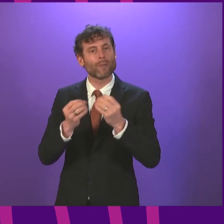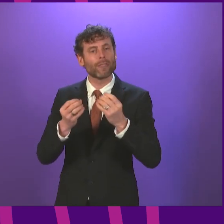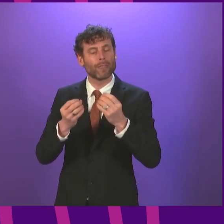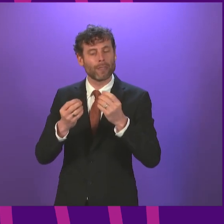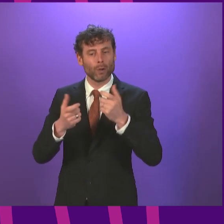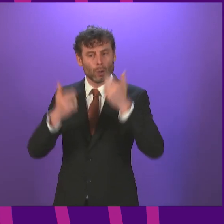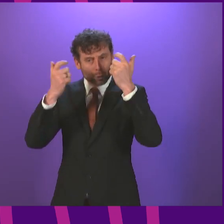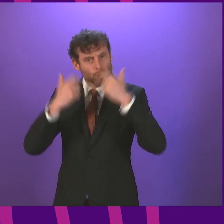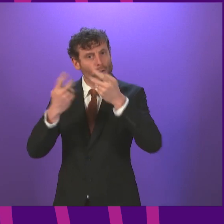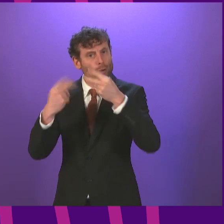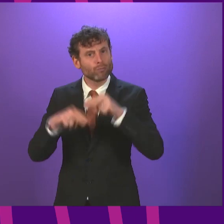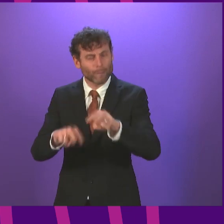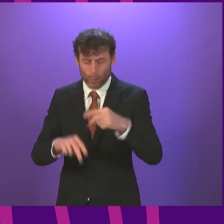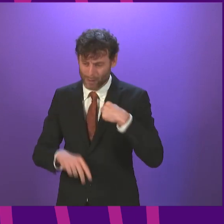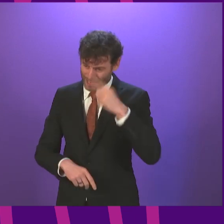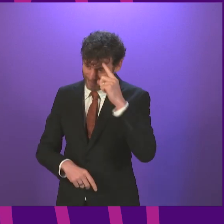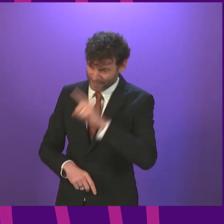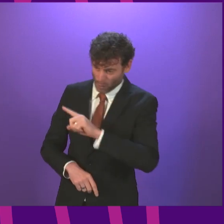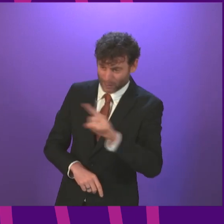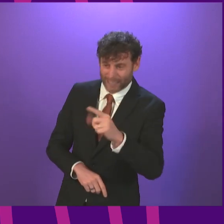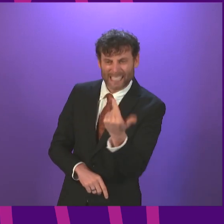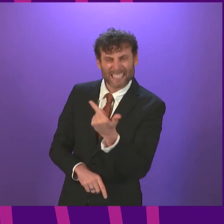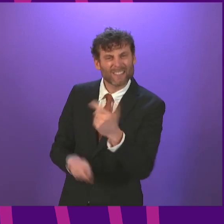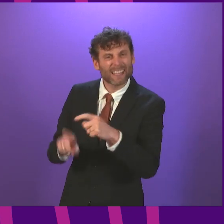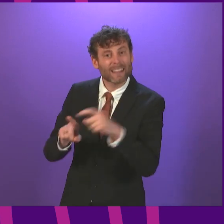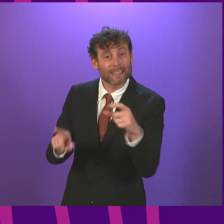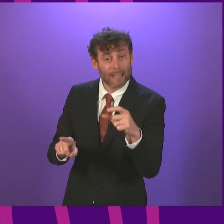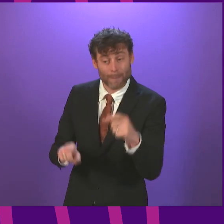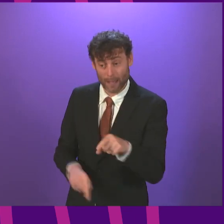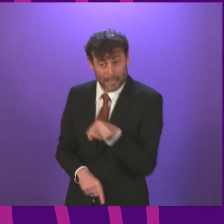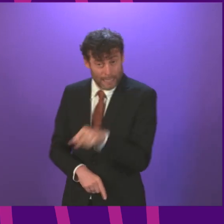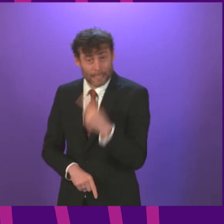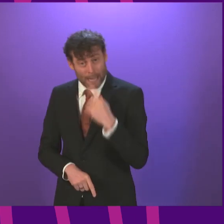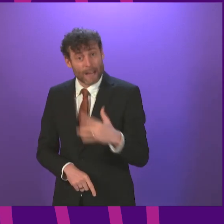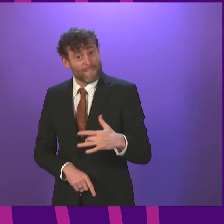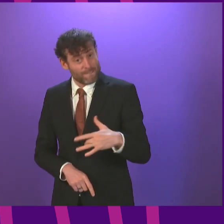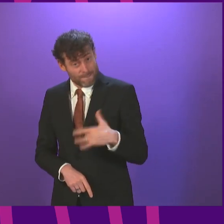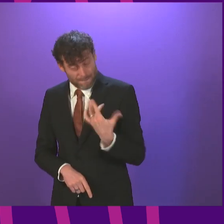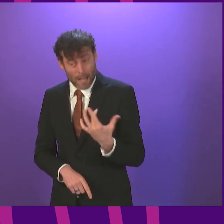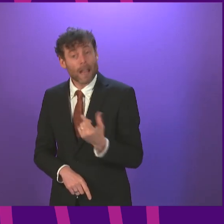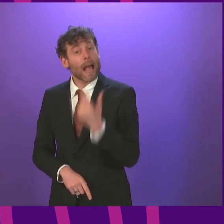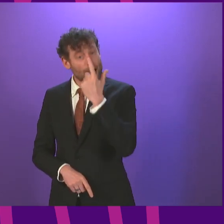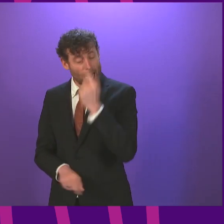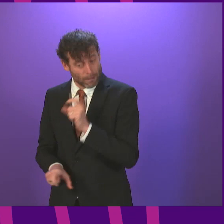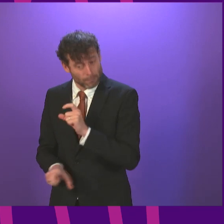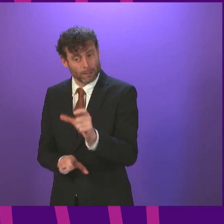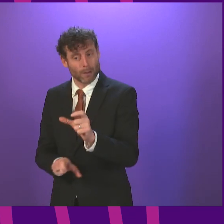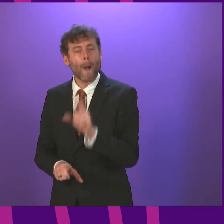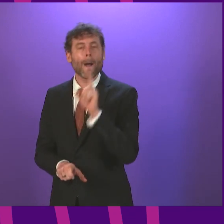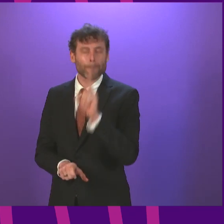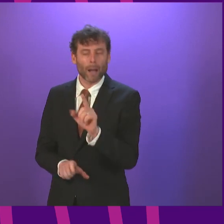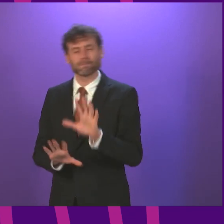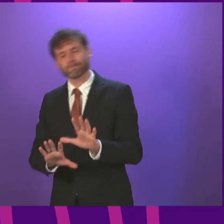think that it is dated as late as 17 December—in which they say that they believe that the case is still statable, albeit that they have significant concerns about it.